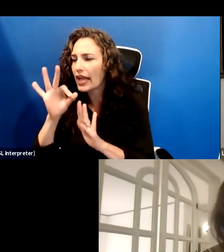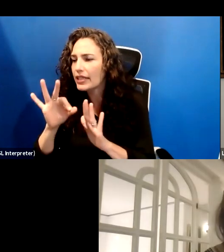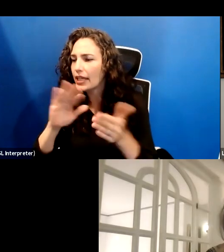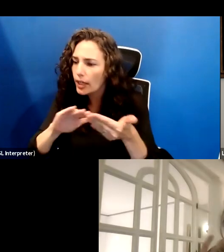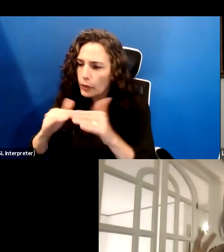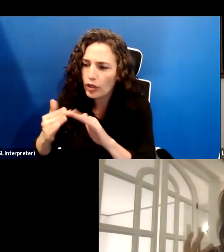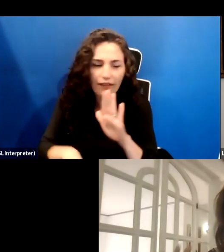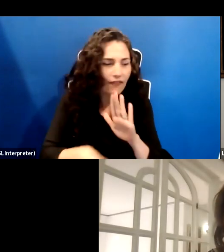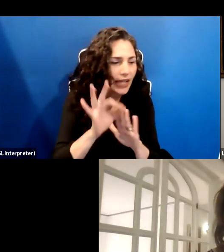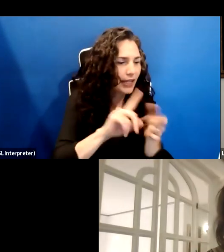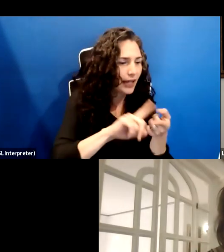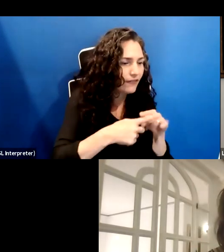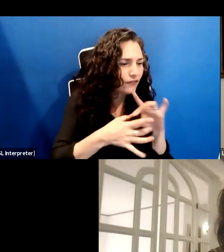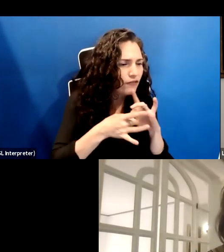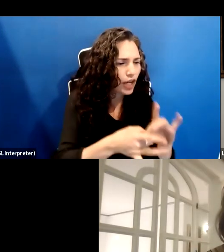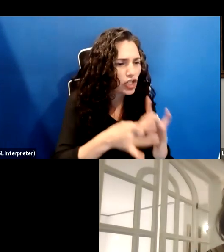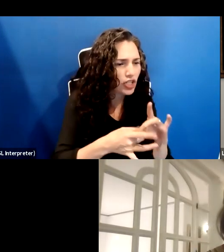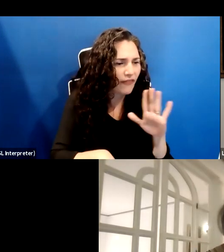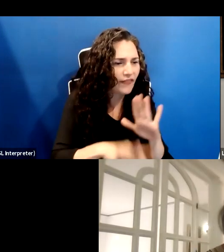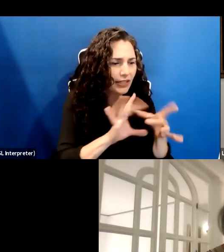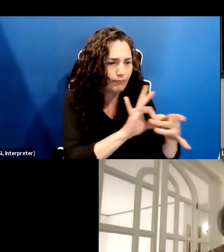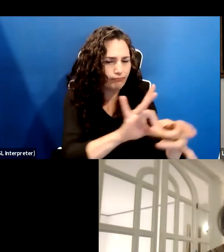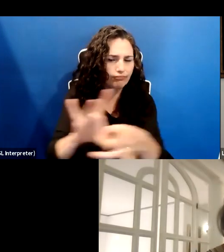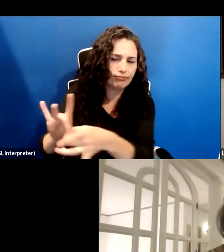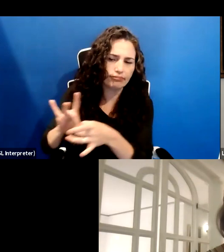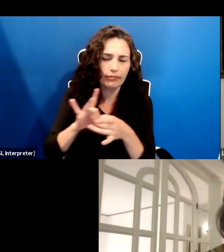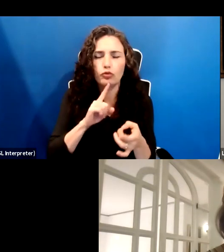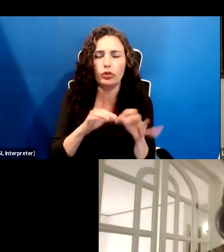and all of that is so incredibly important to us as humans,